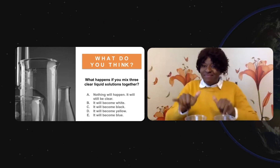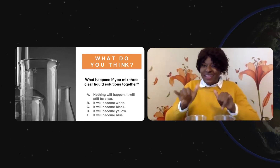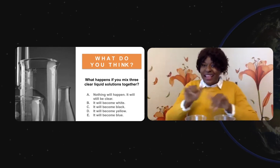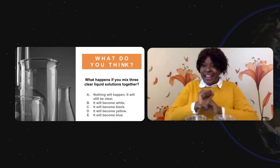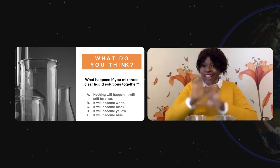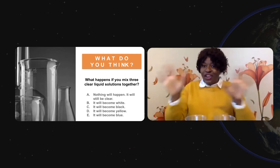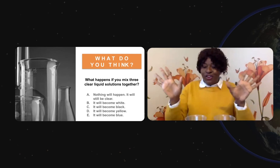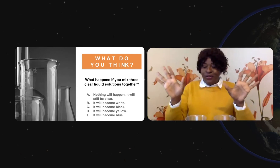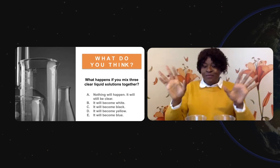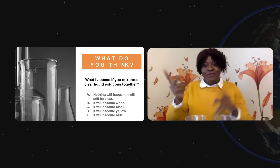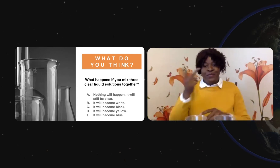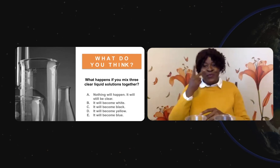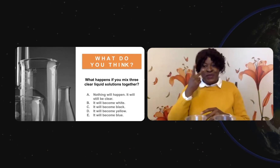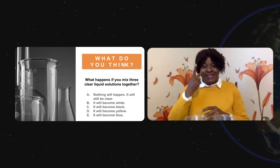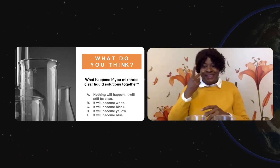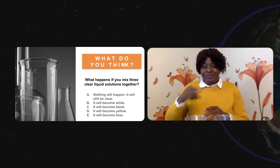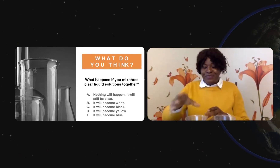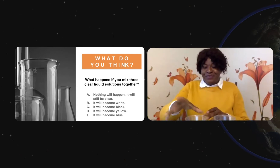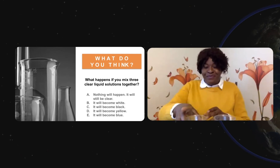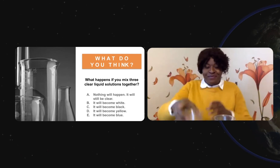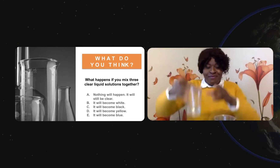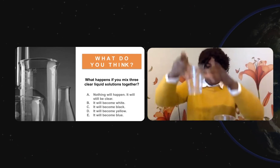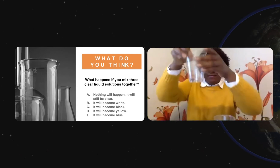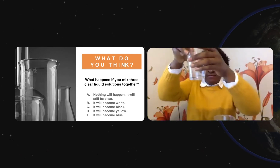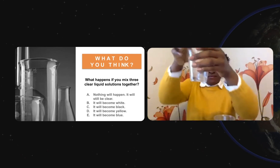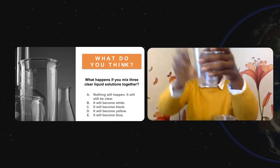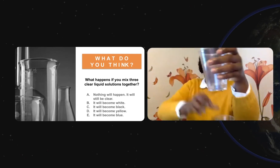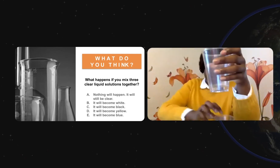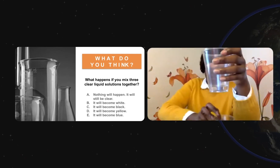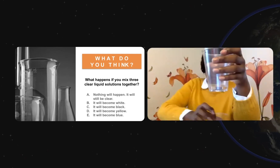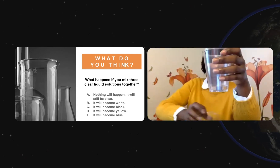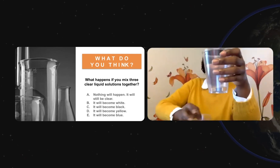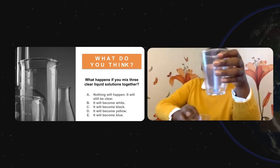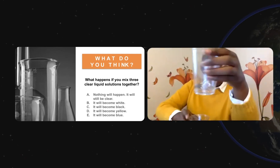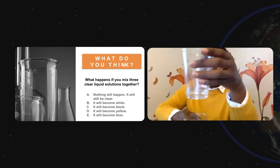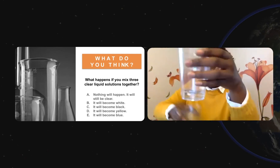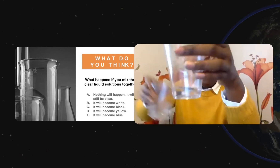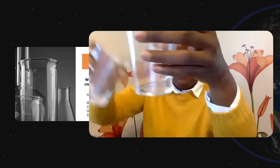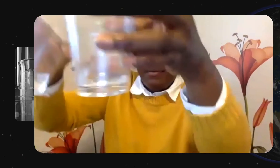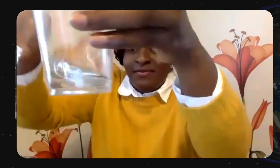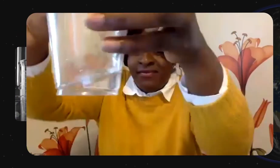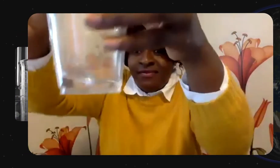It will stay clear. Okay, let's see!